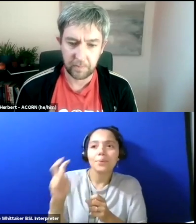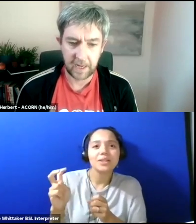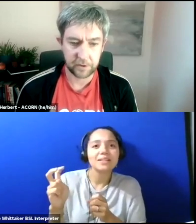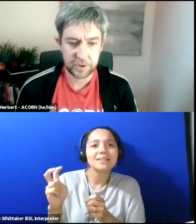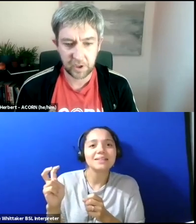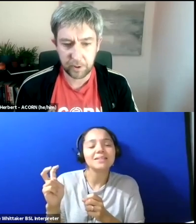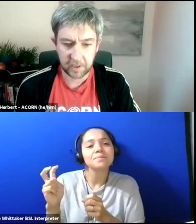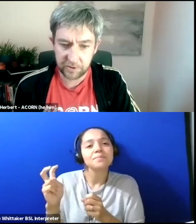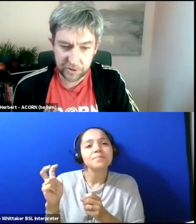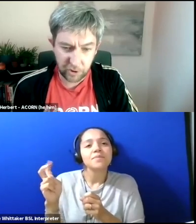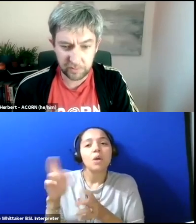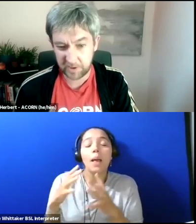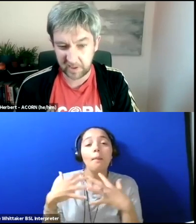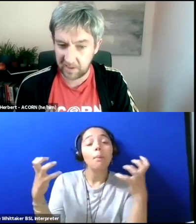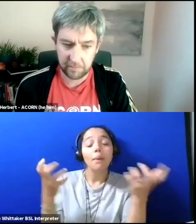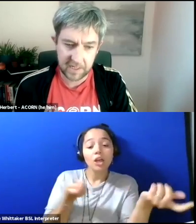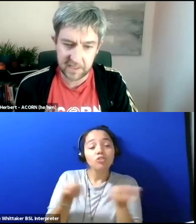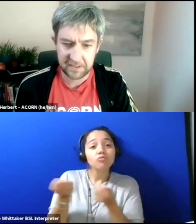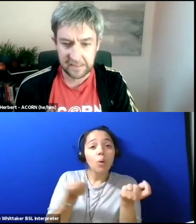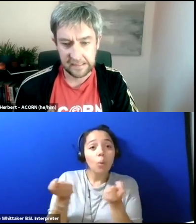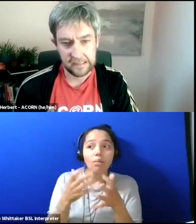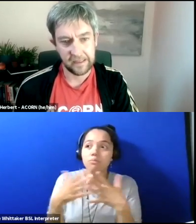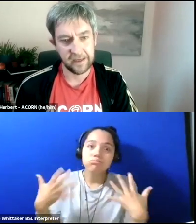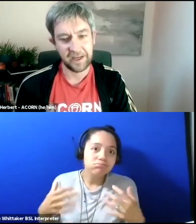back under public control, which was amazing; in Sheffield, one of my favorite